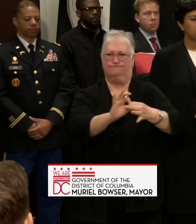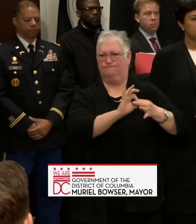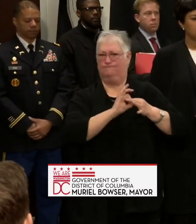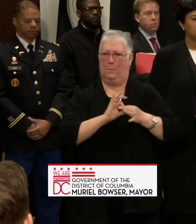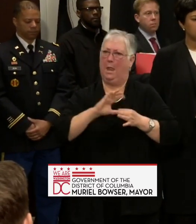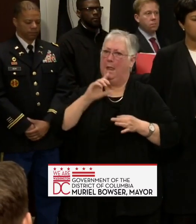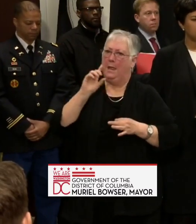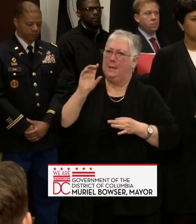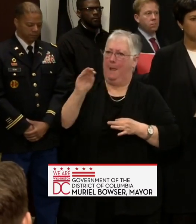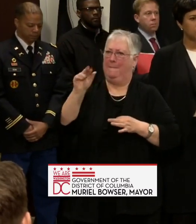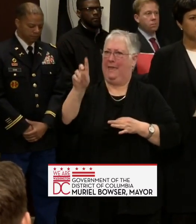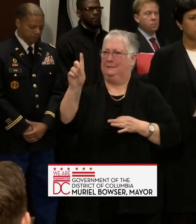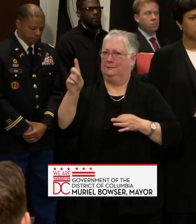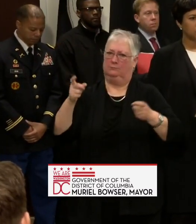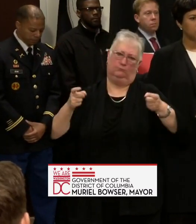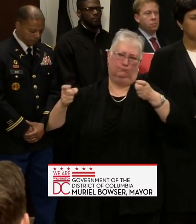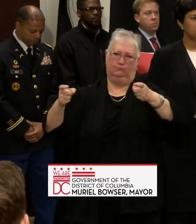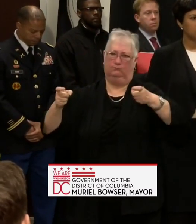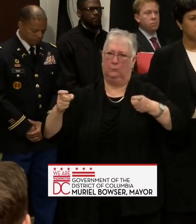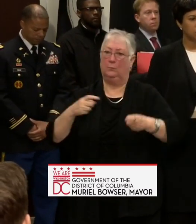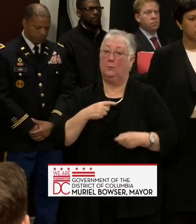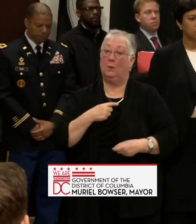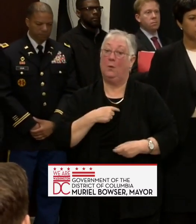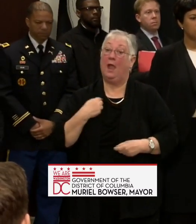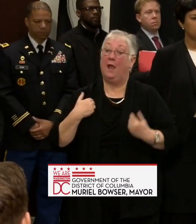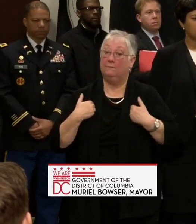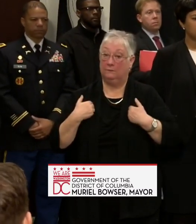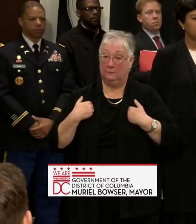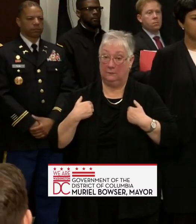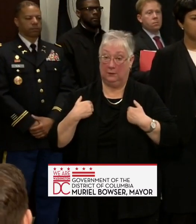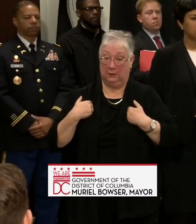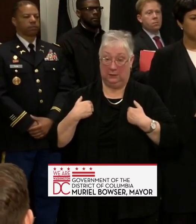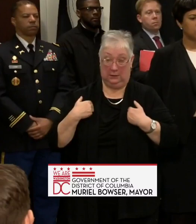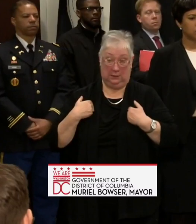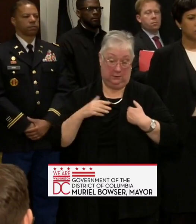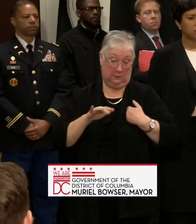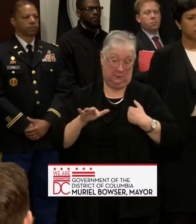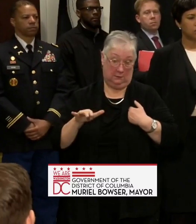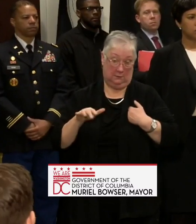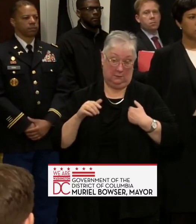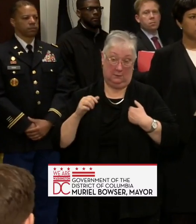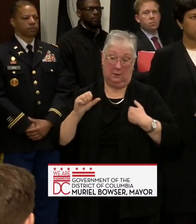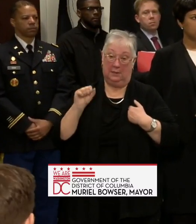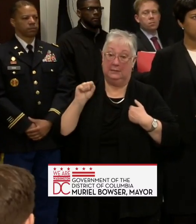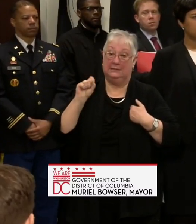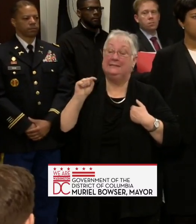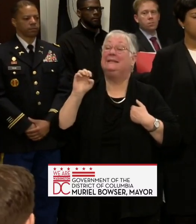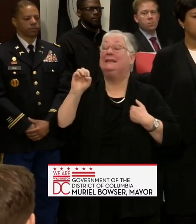STEERING COMMITTEE WHICH IS STAFFED WITH SENIOR REPRESENTATIVES FROM THOSE AGENCIES WHO HAVE PRIMARY